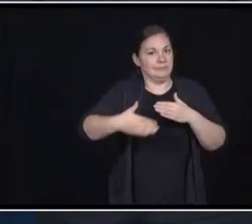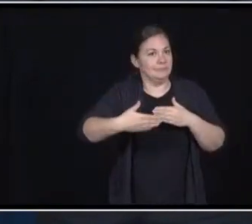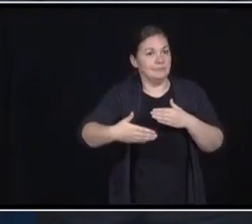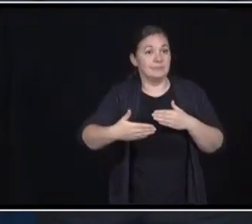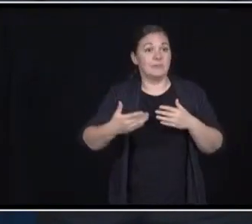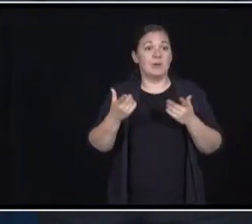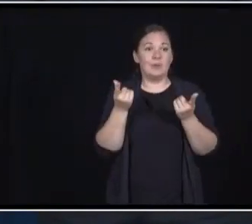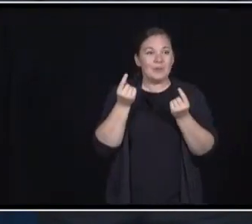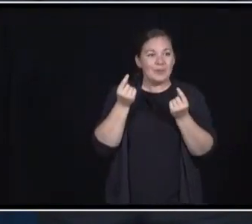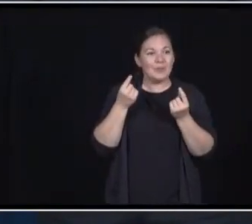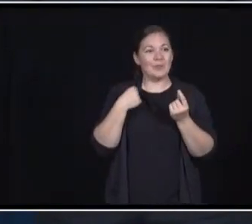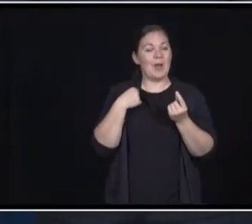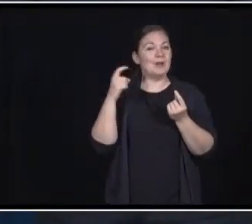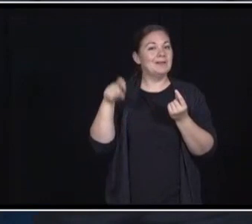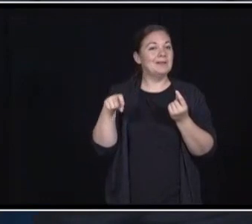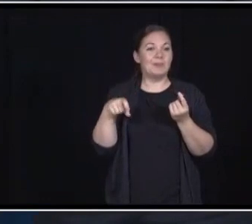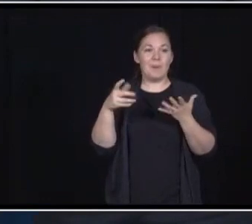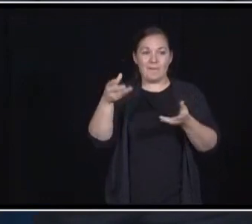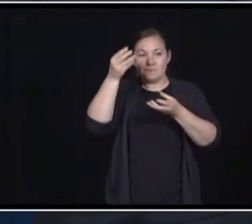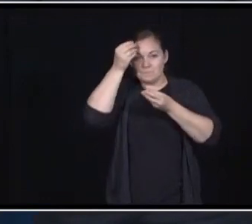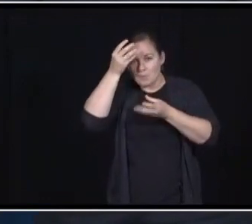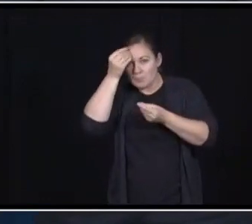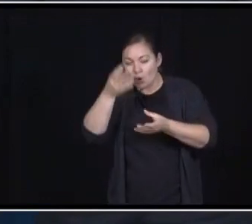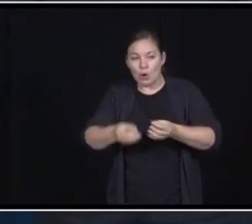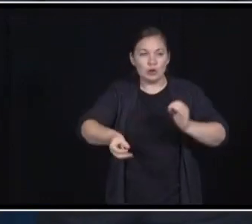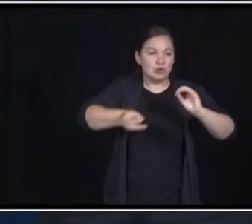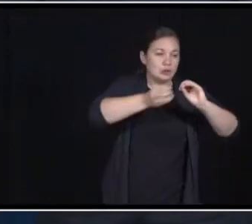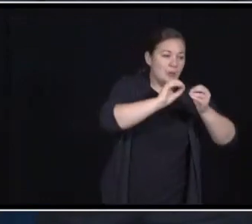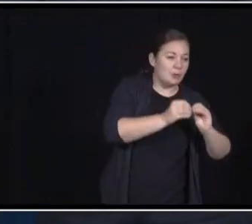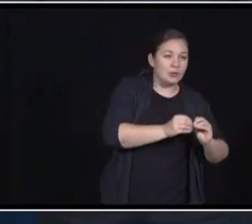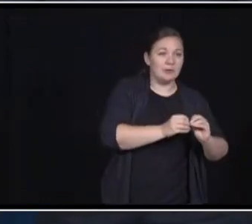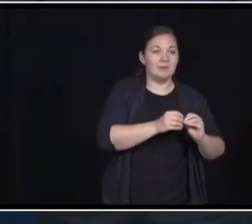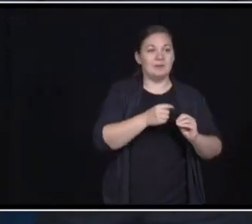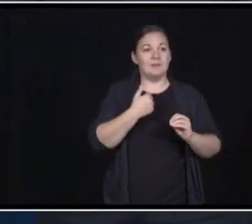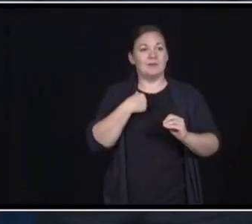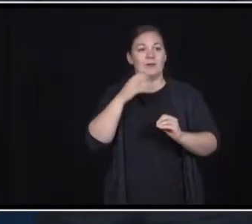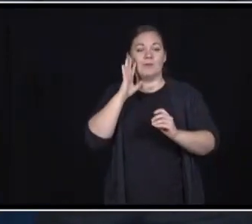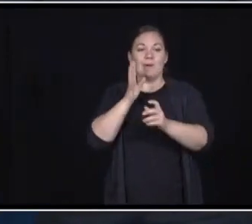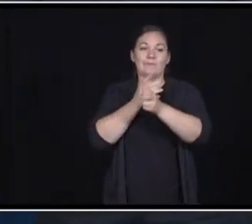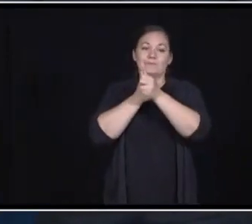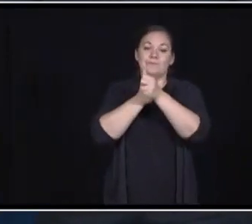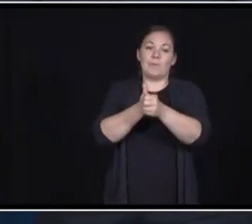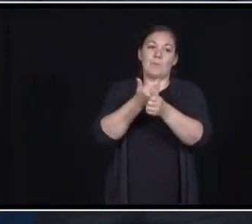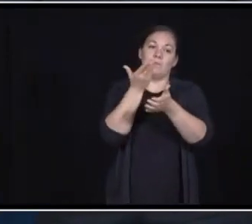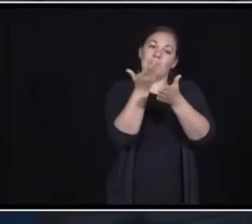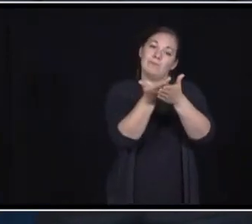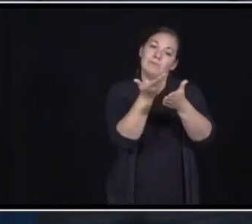It is really going to be a naps game changer. And what we need, we need the data.